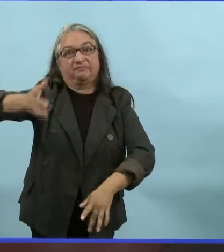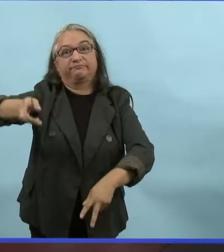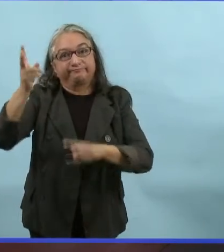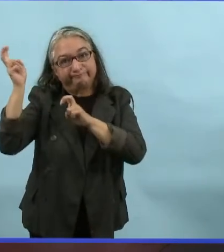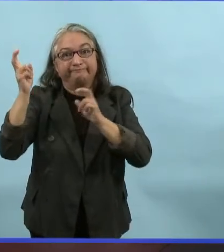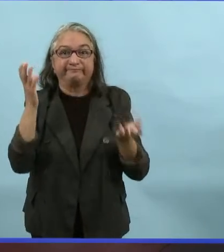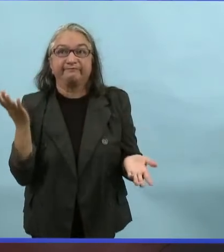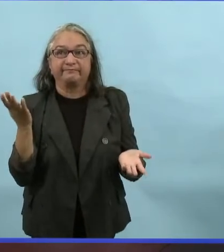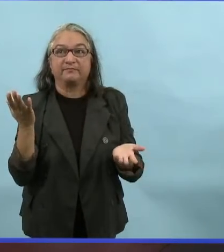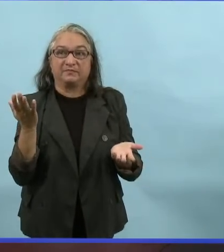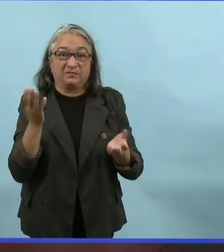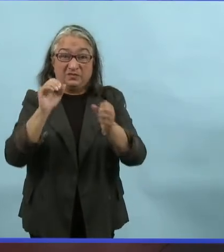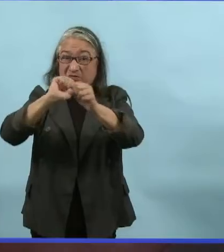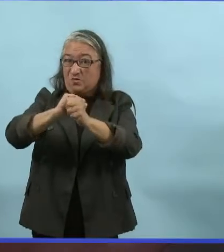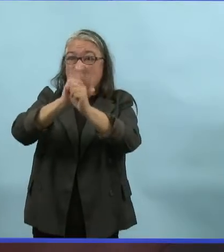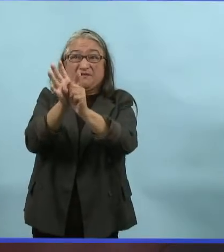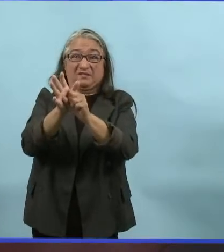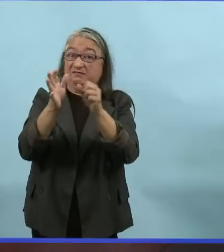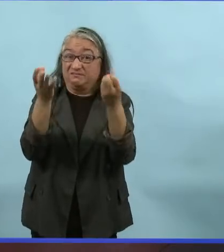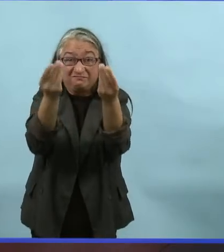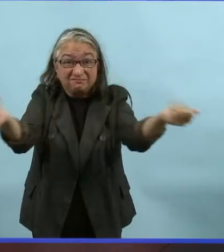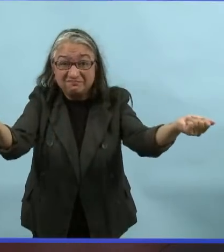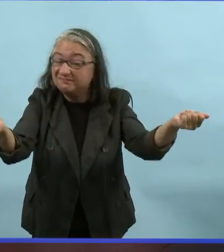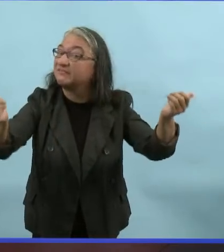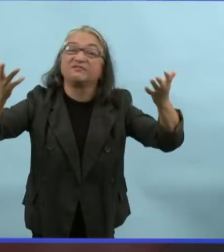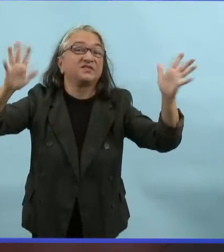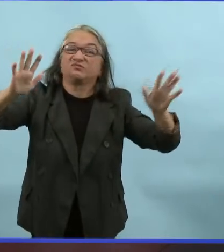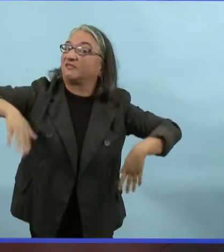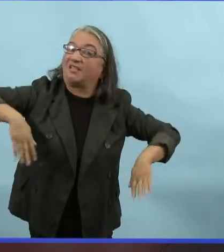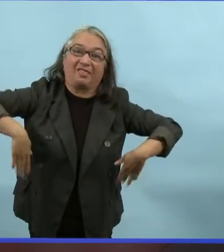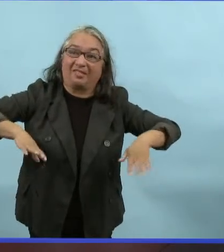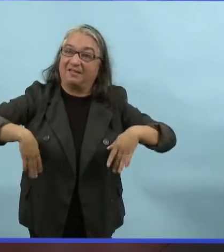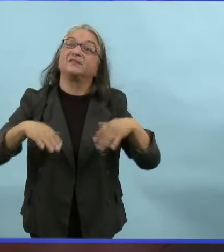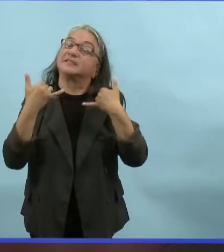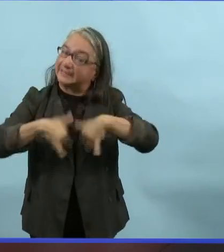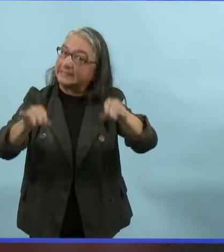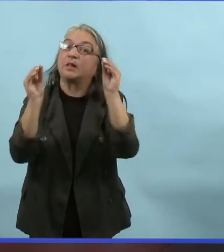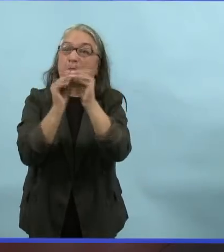we're dealing with a delta variant so so we still have to be cognizant of this virus we